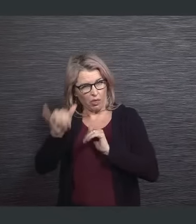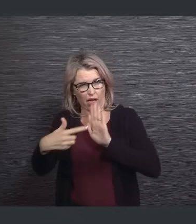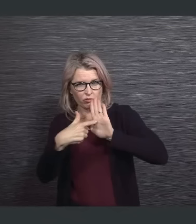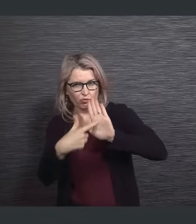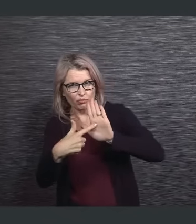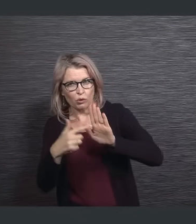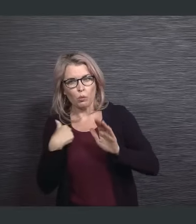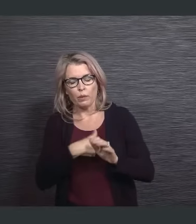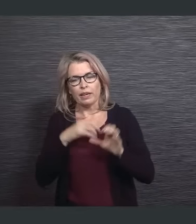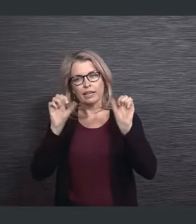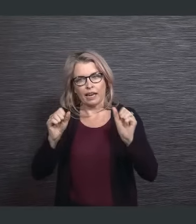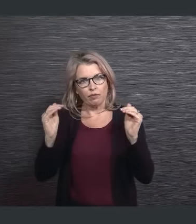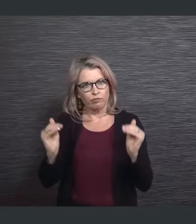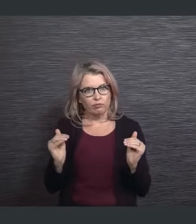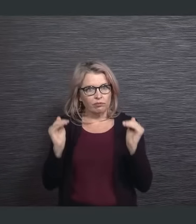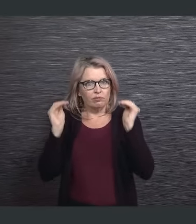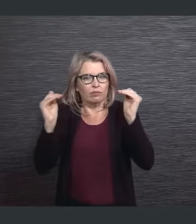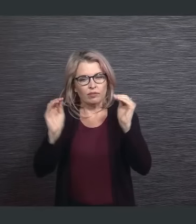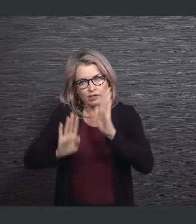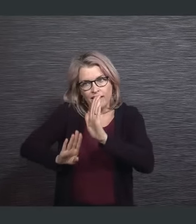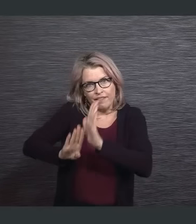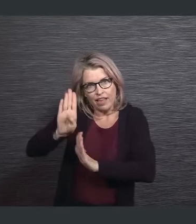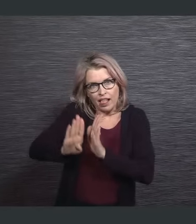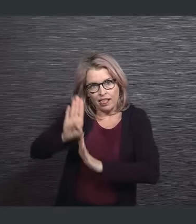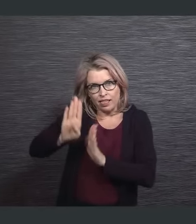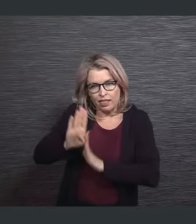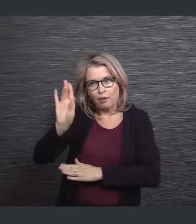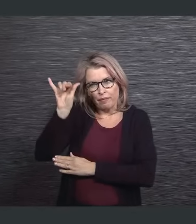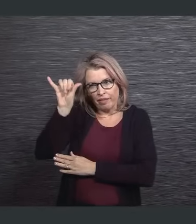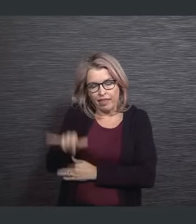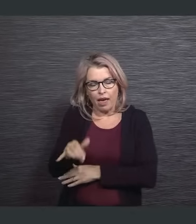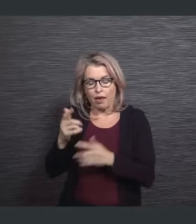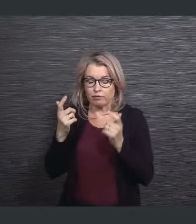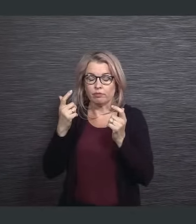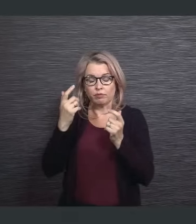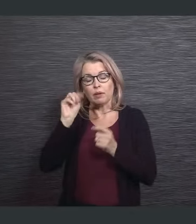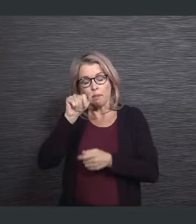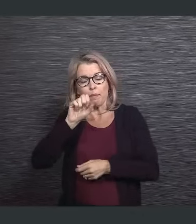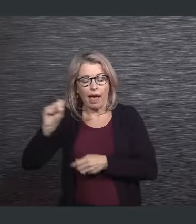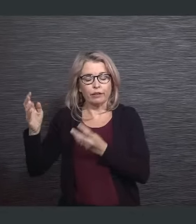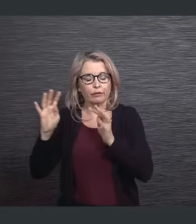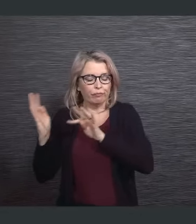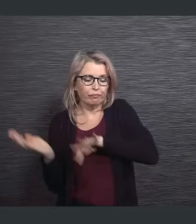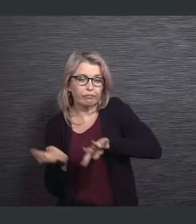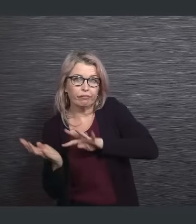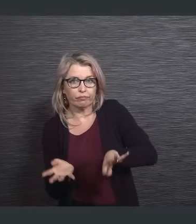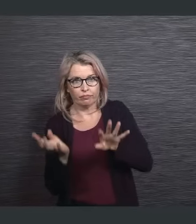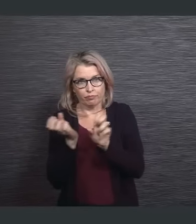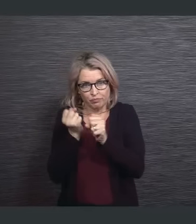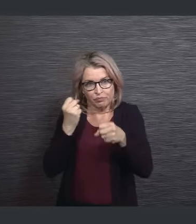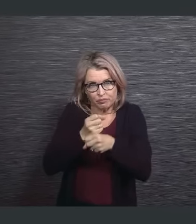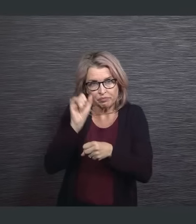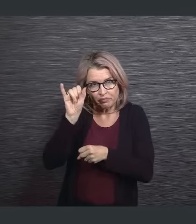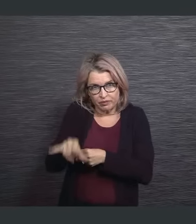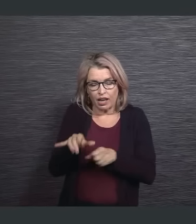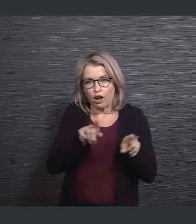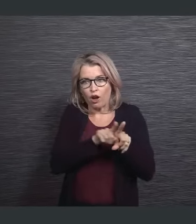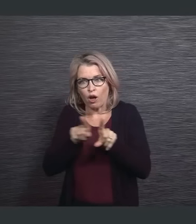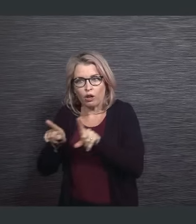proceed with the development towards mass production, anticipating to start taking pre-orders